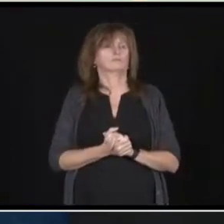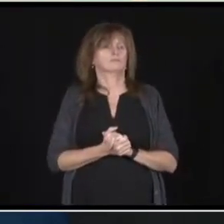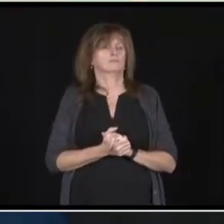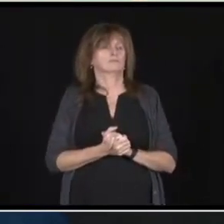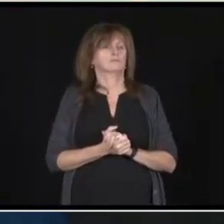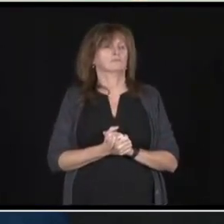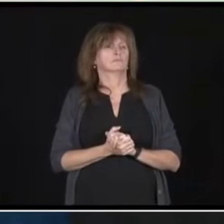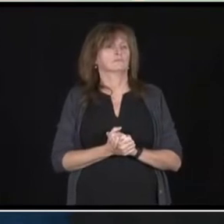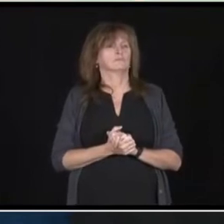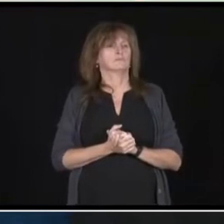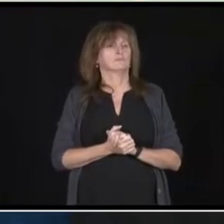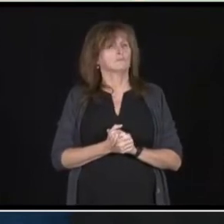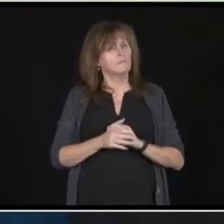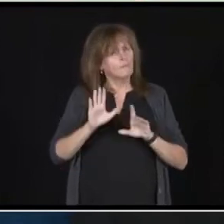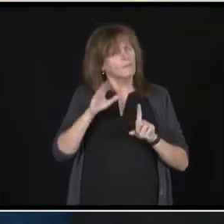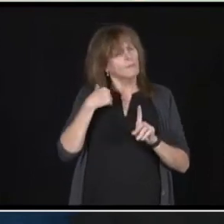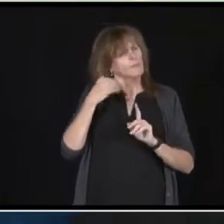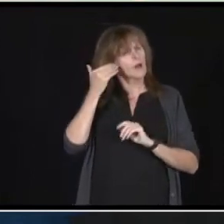I am very aware of the outbreak.